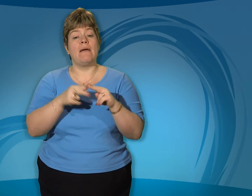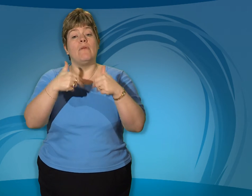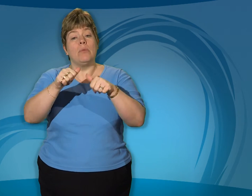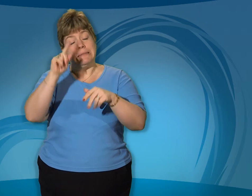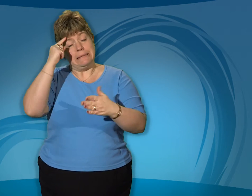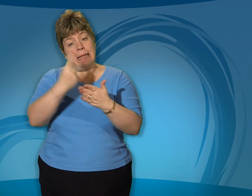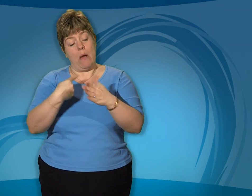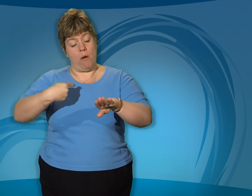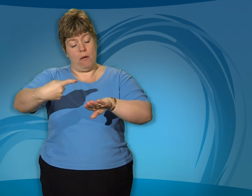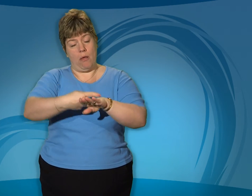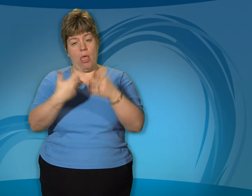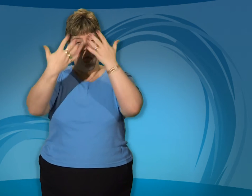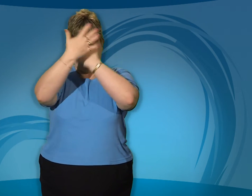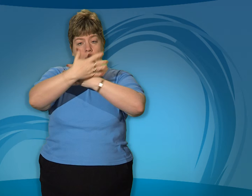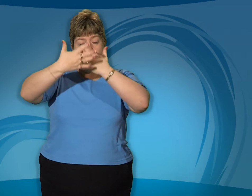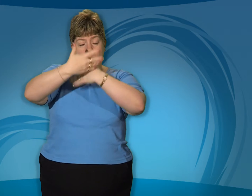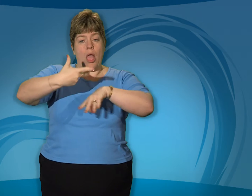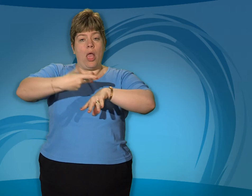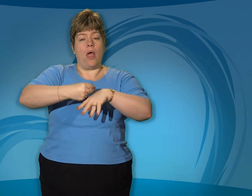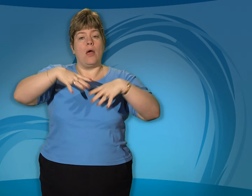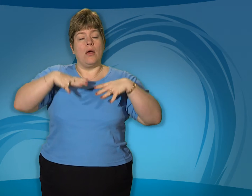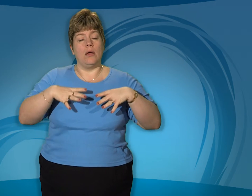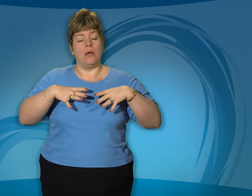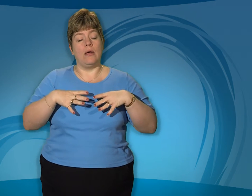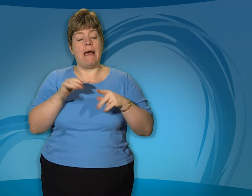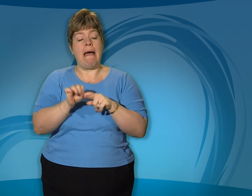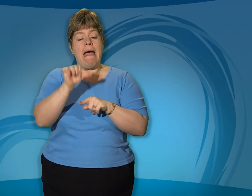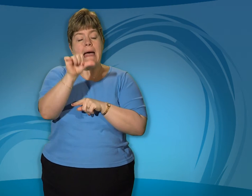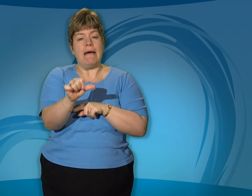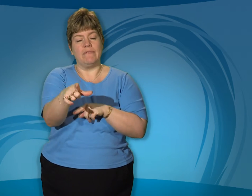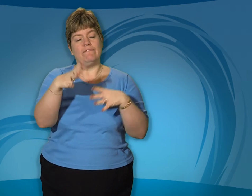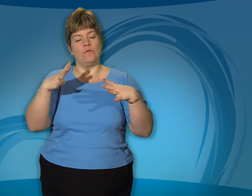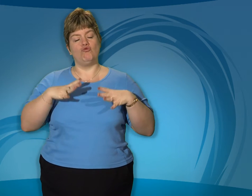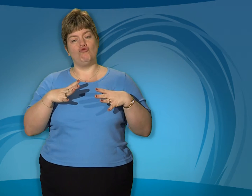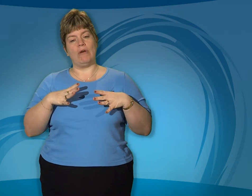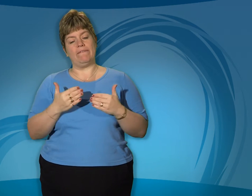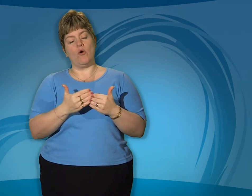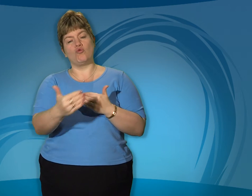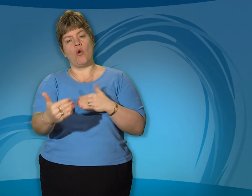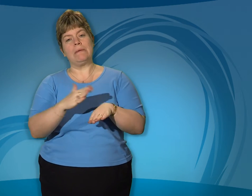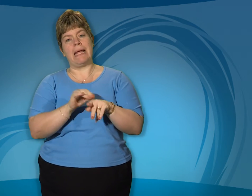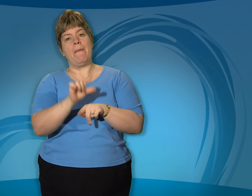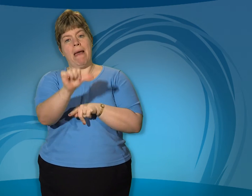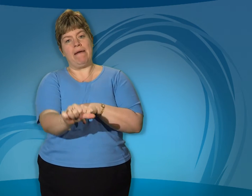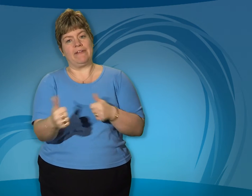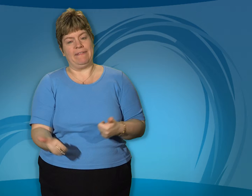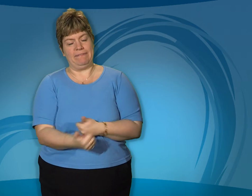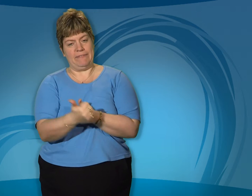If you do have a sedative injection, you will have to rest after the procedure for a short while.